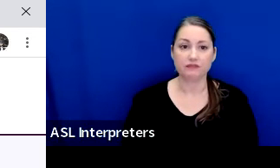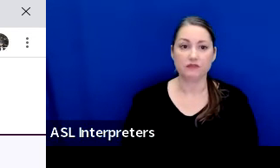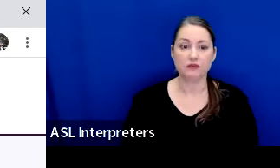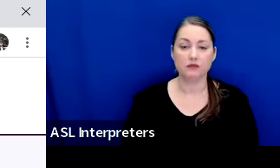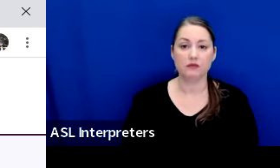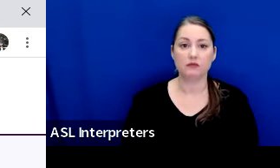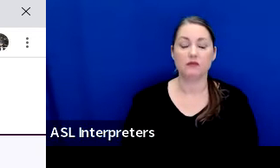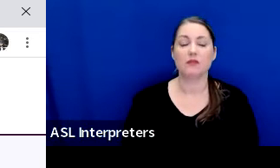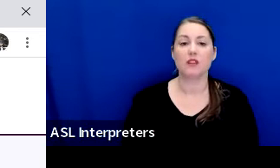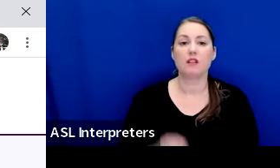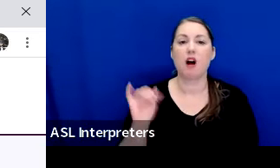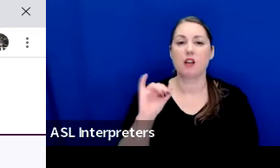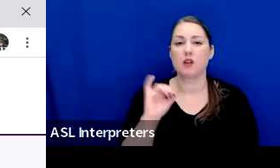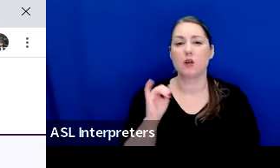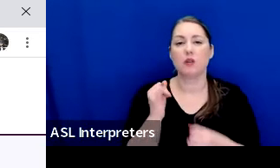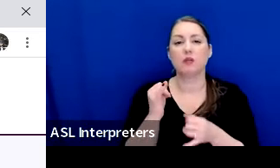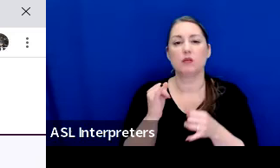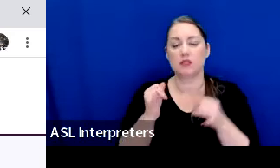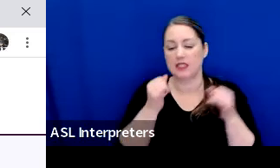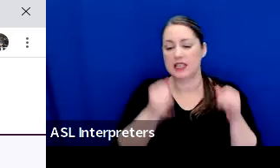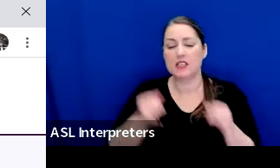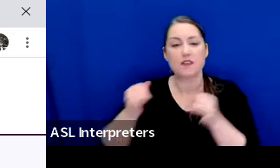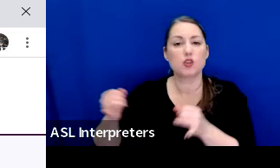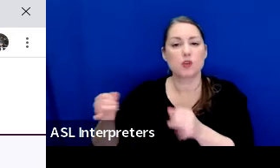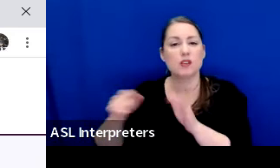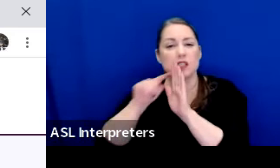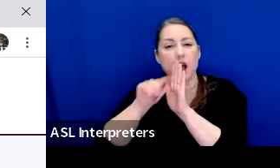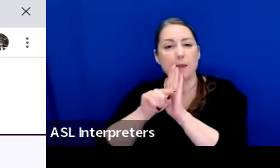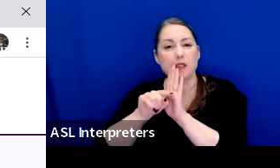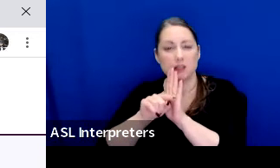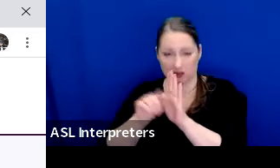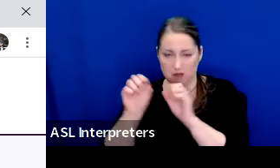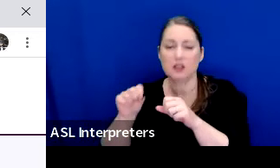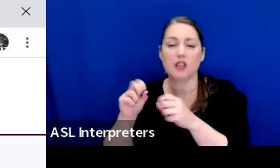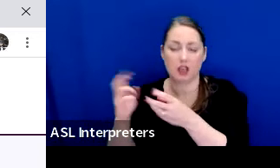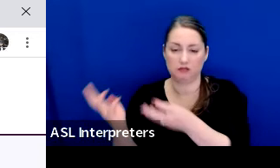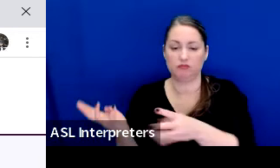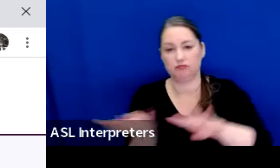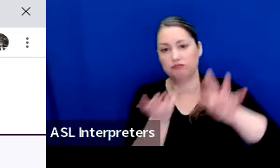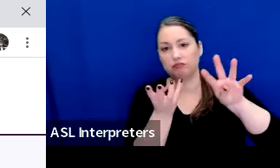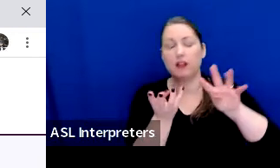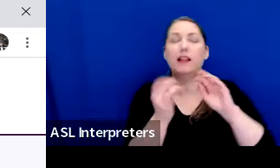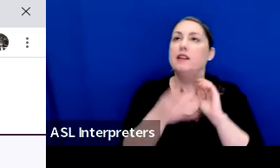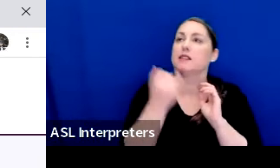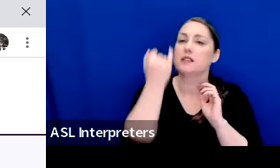also, as was mentioned with Mel mentioned, you can if there's missing an assignment, but you can find an assignment